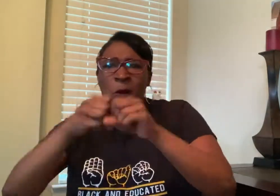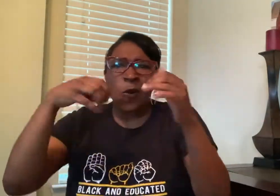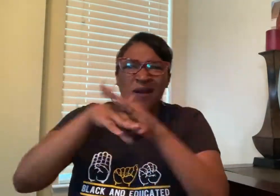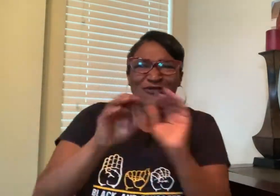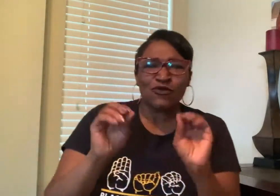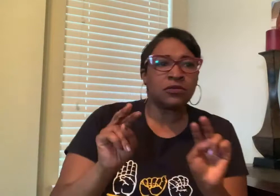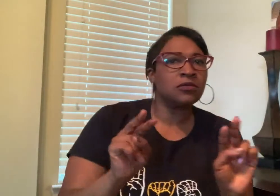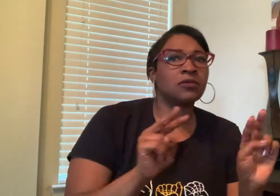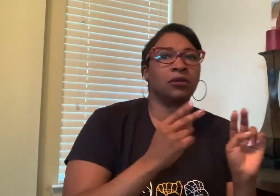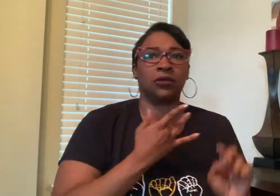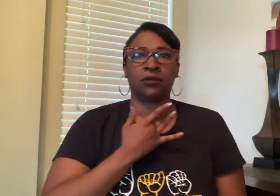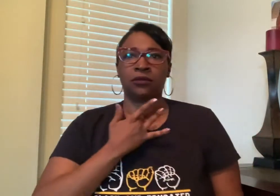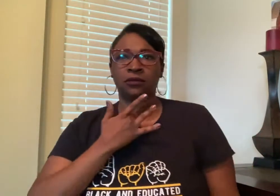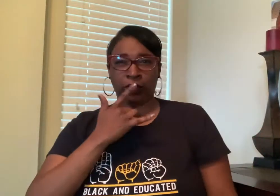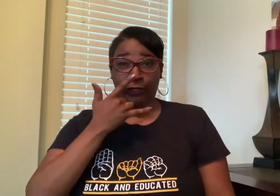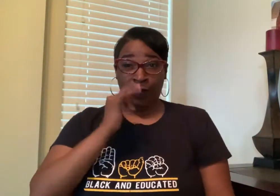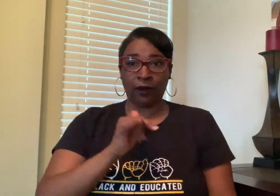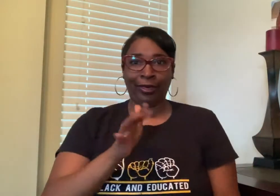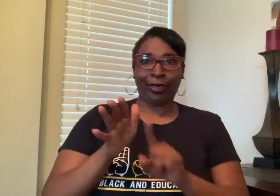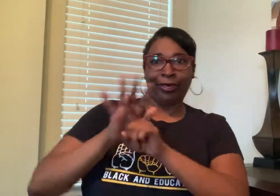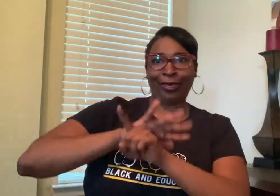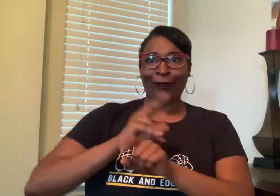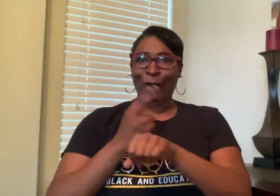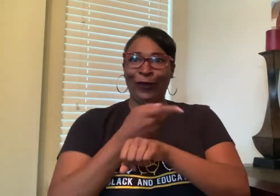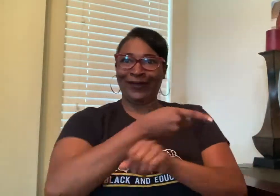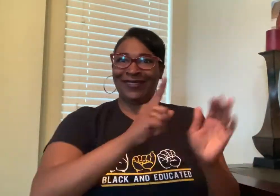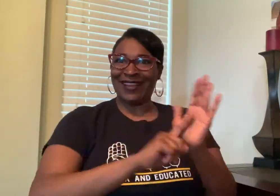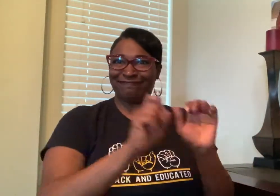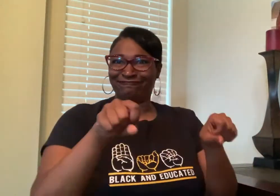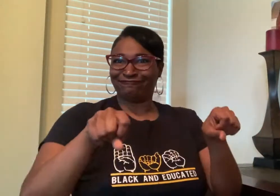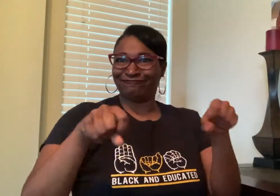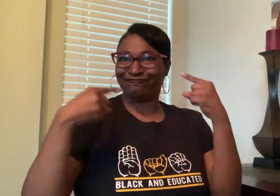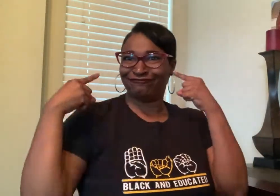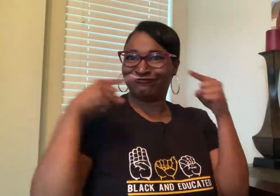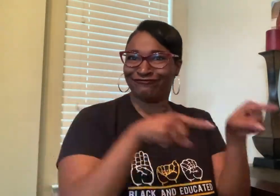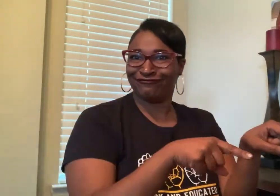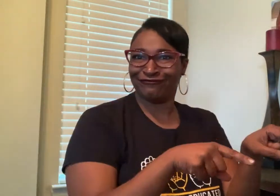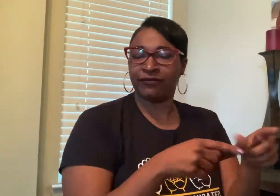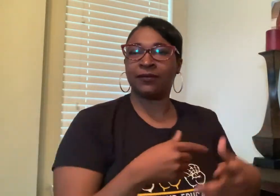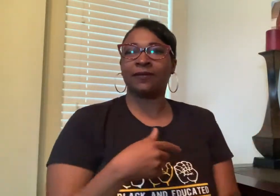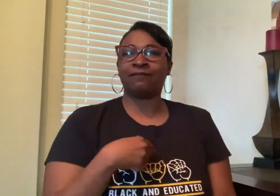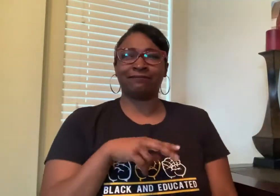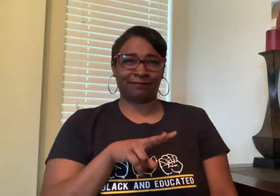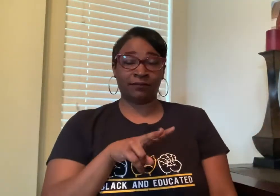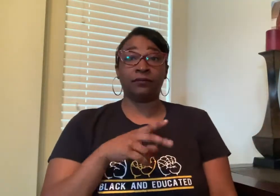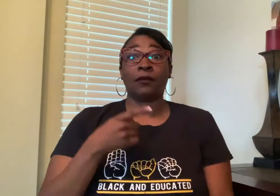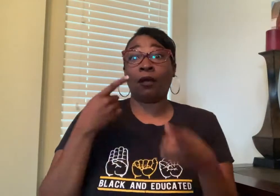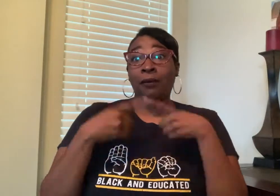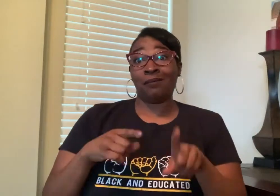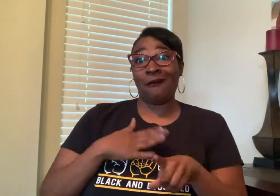they said the dialysis machine was so loud, that must have been it.